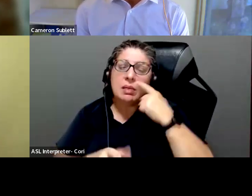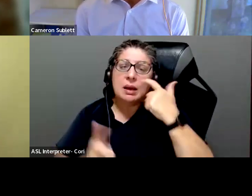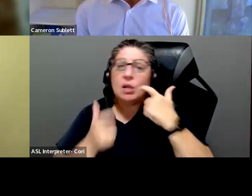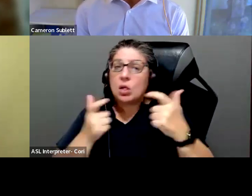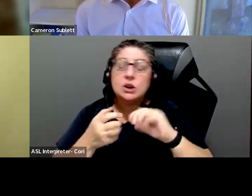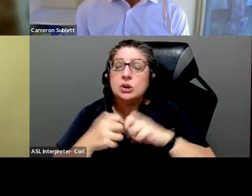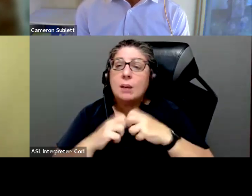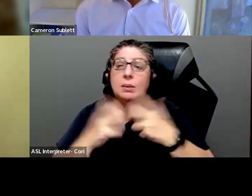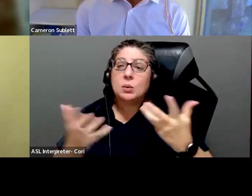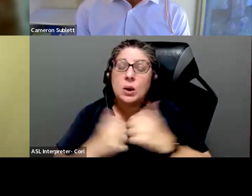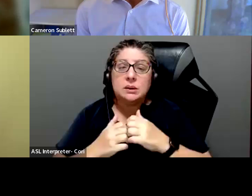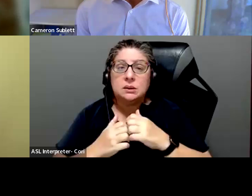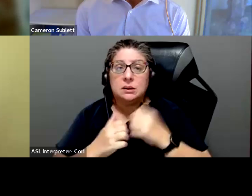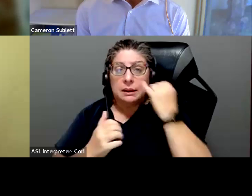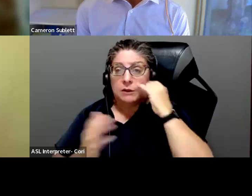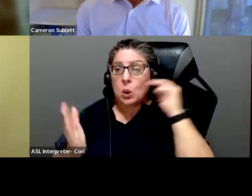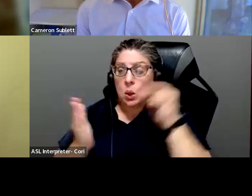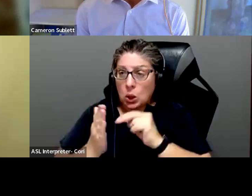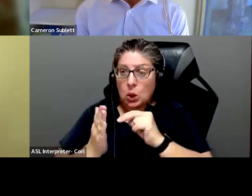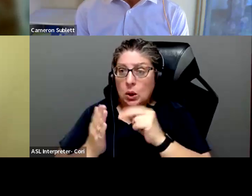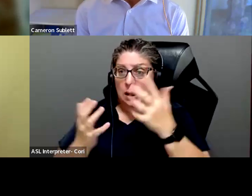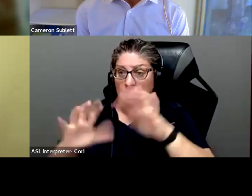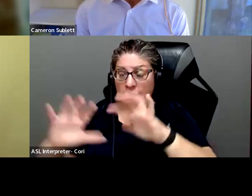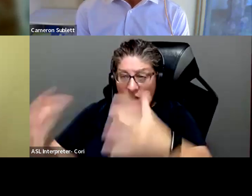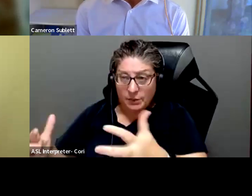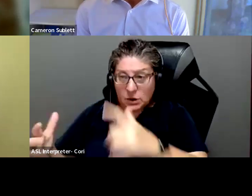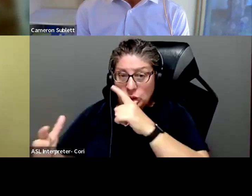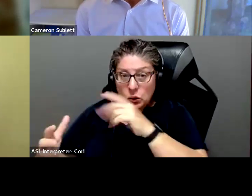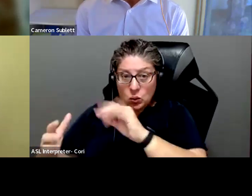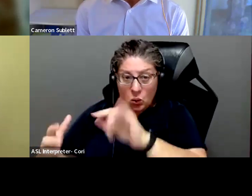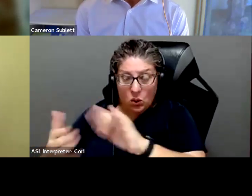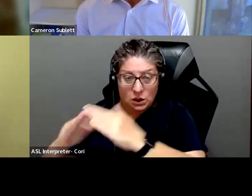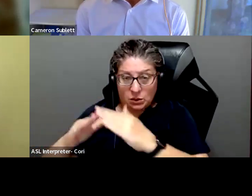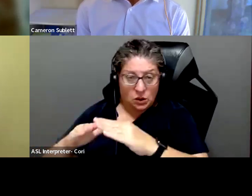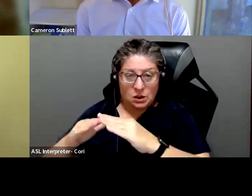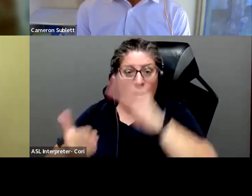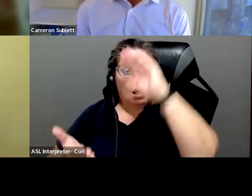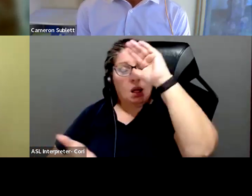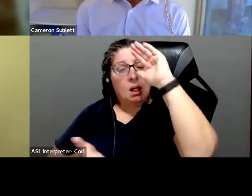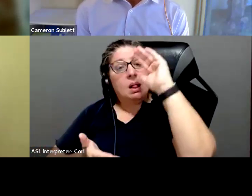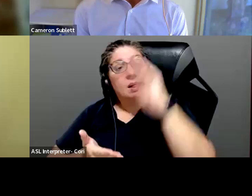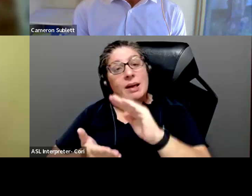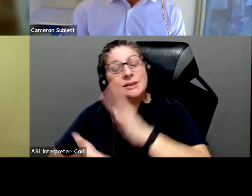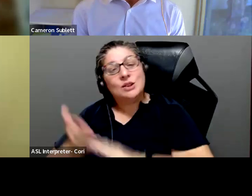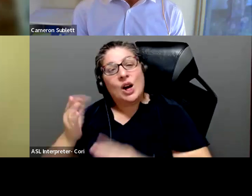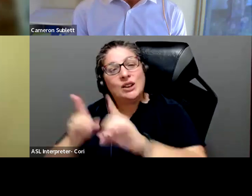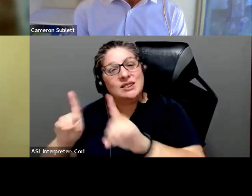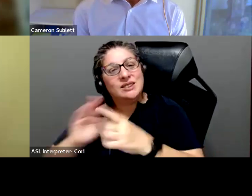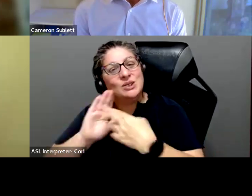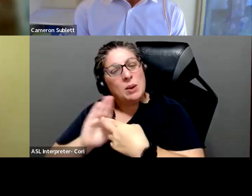is the fact that if you look at the population of rural communities. There's far less college degree representation among the